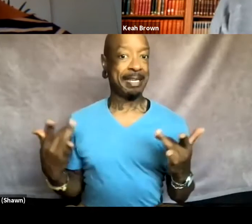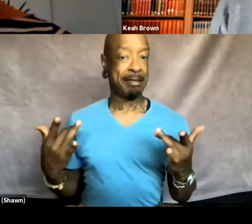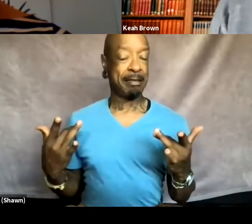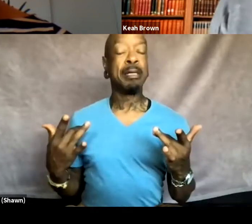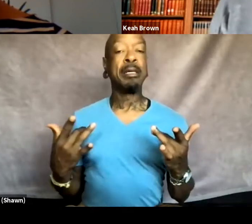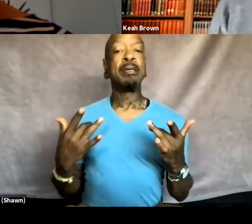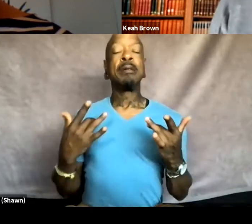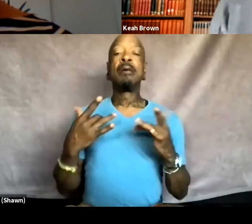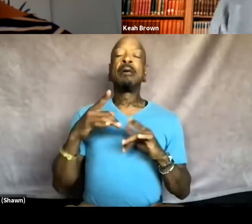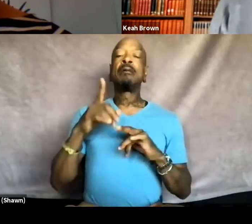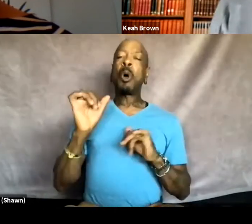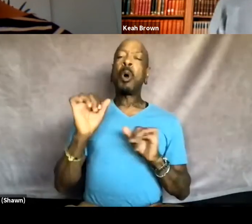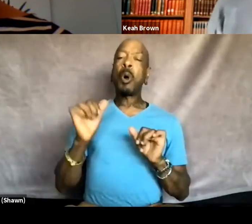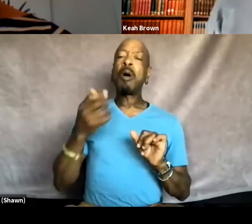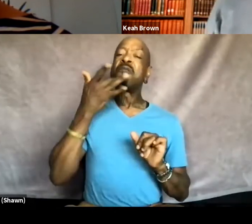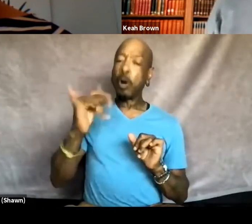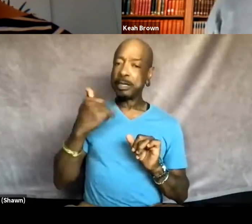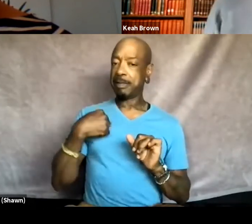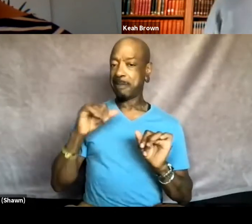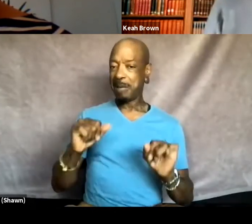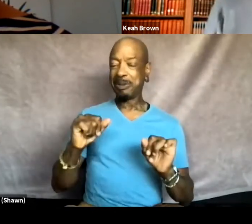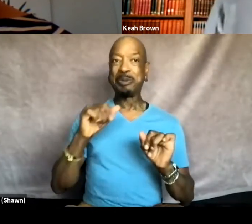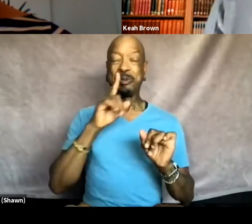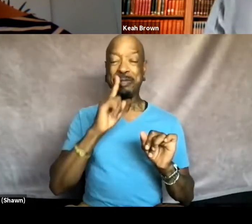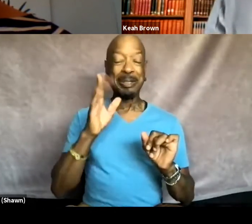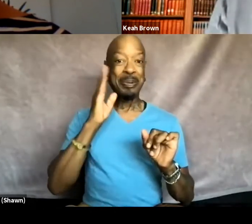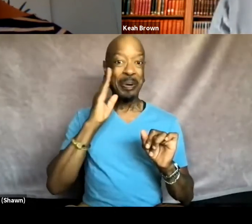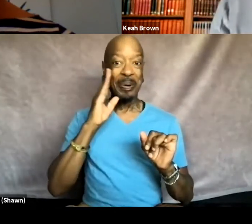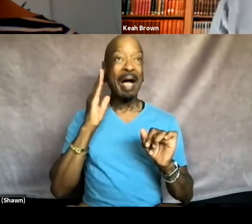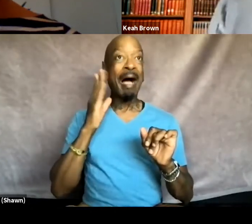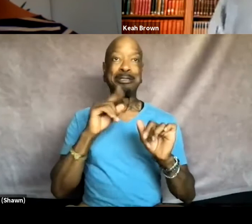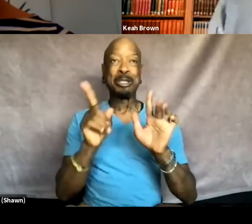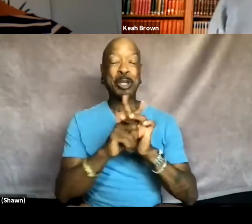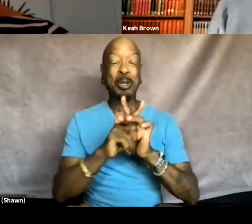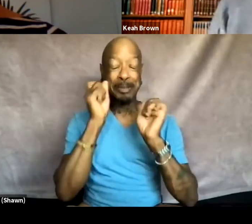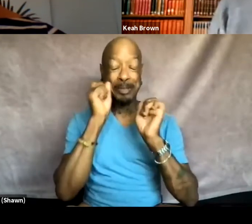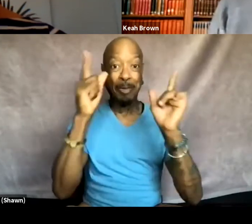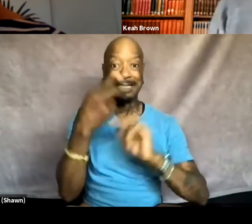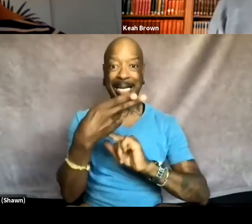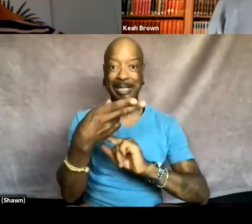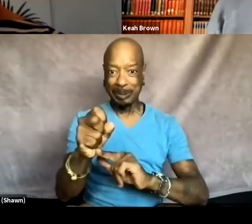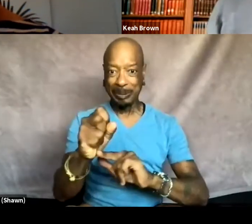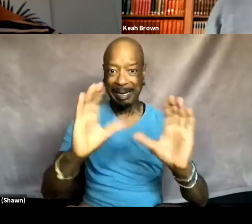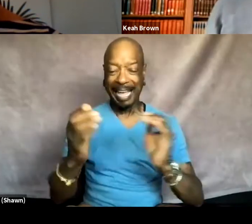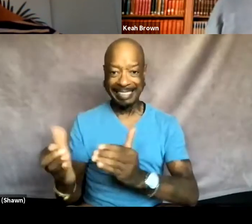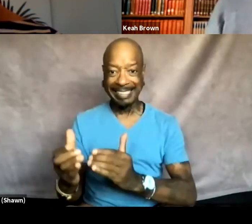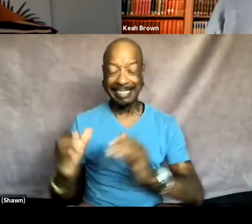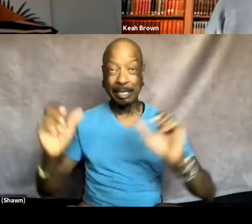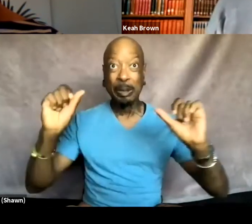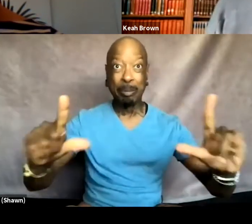Keah Brown: Surprise high school classes and you know catch up with my friends and my family